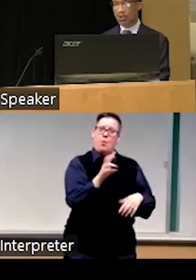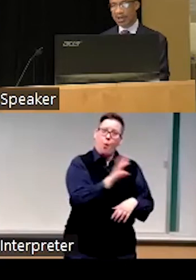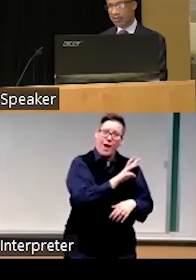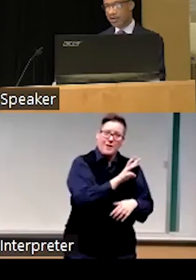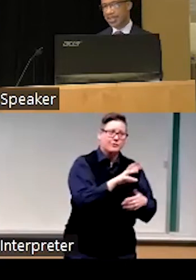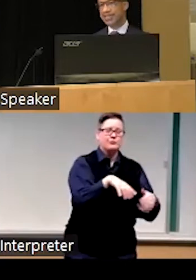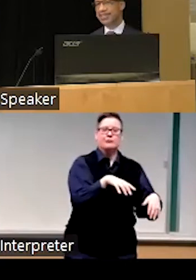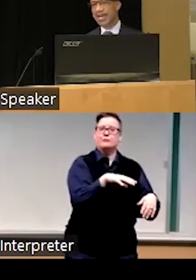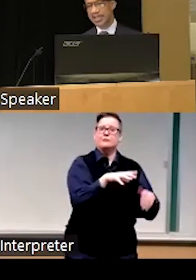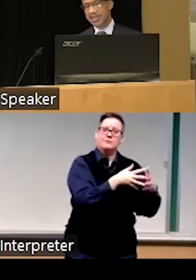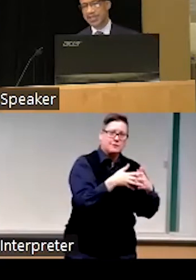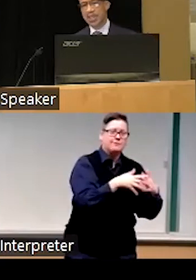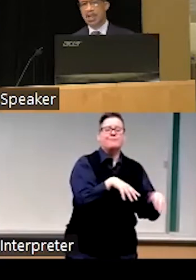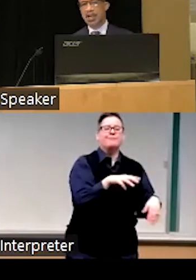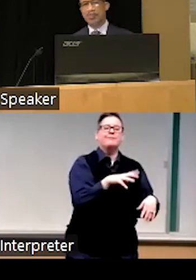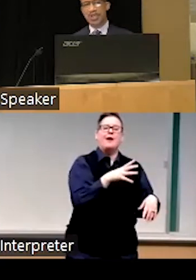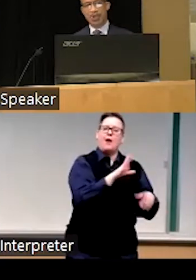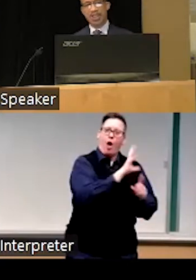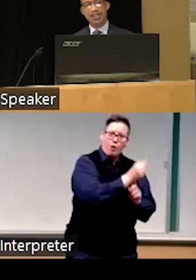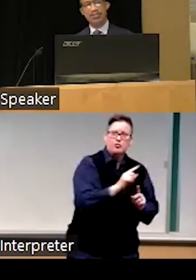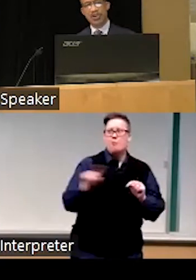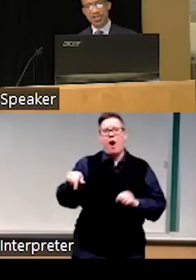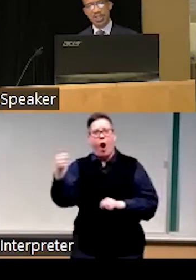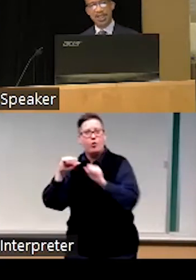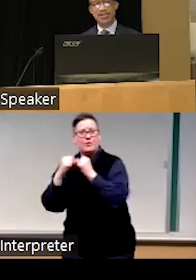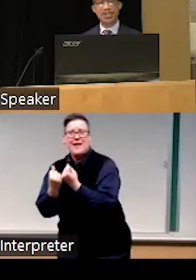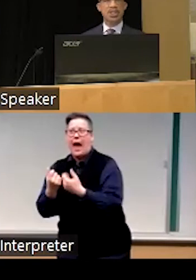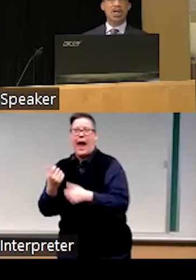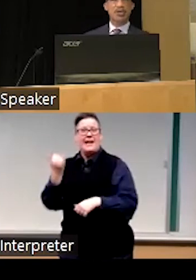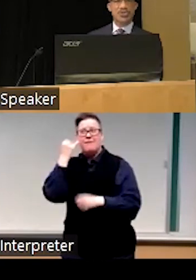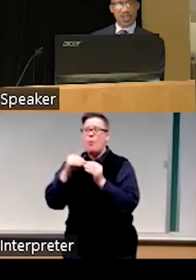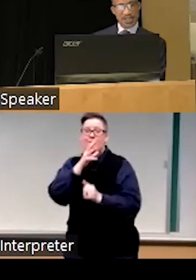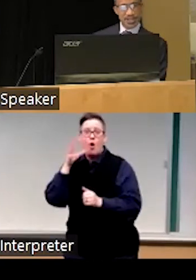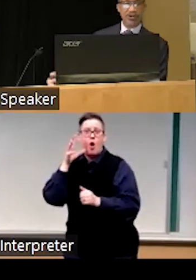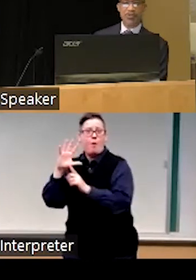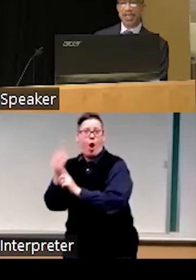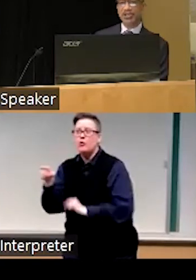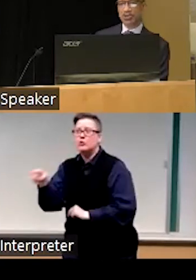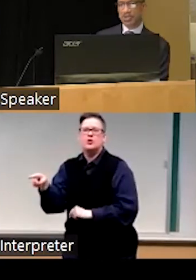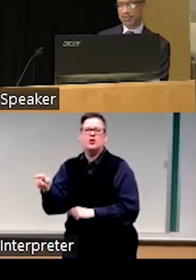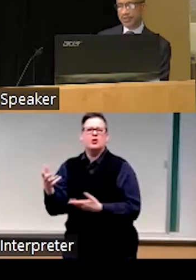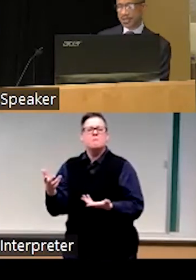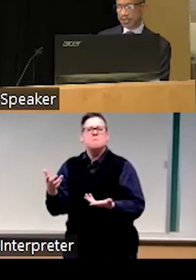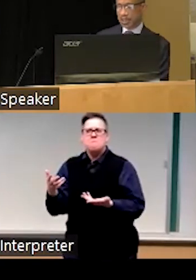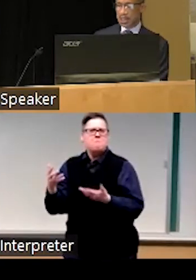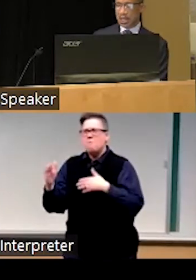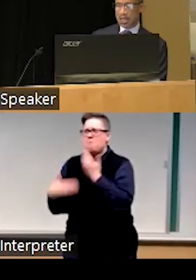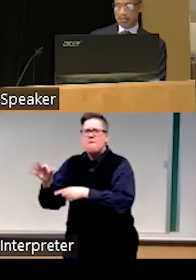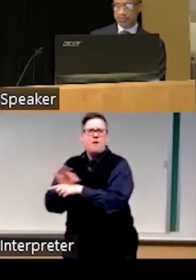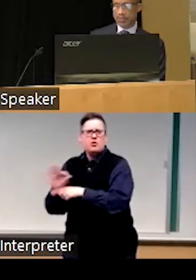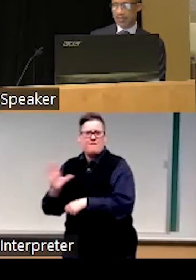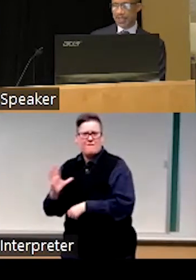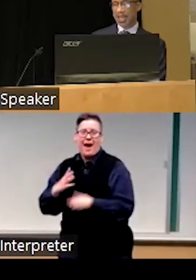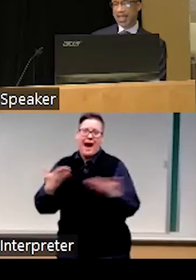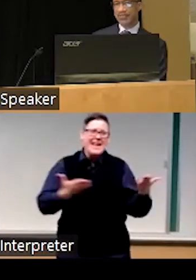more agrarian societies typically functioning is there's less decrement in terms of their decline